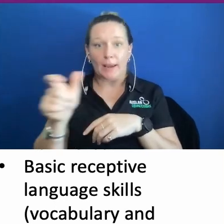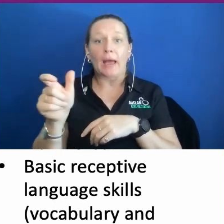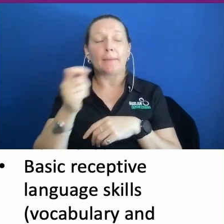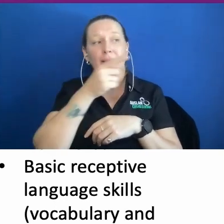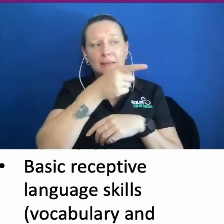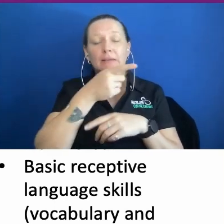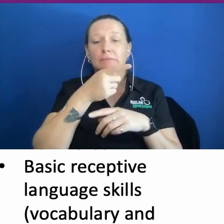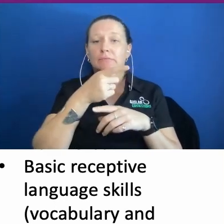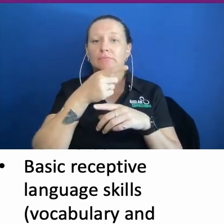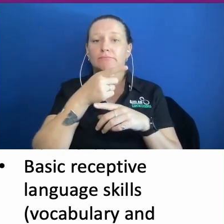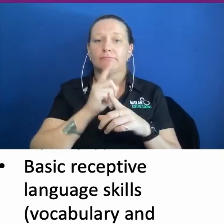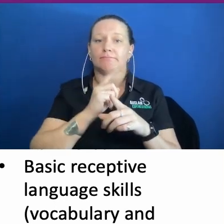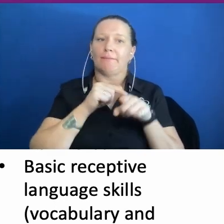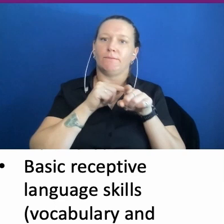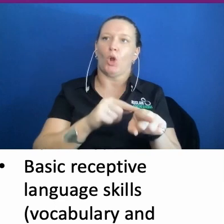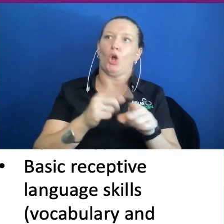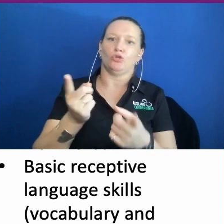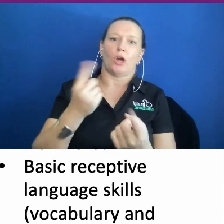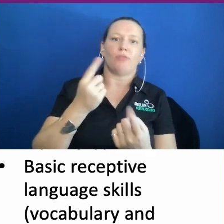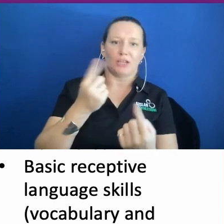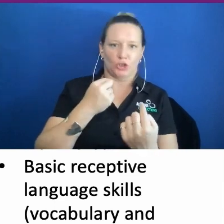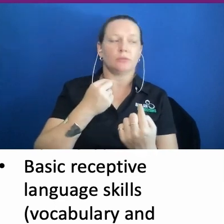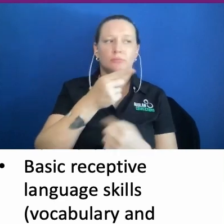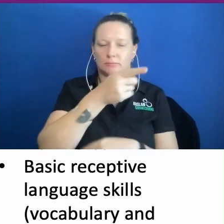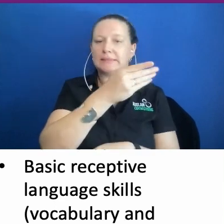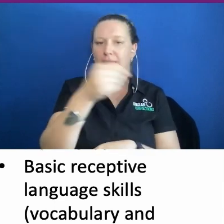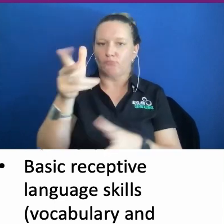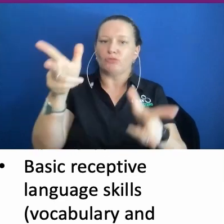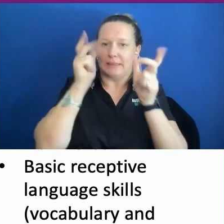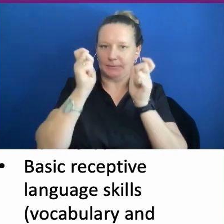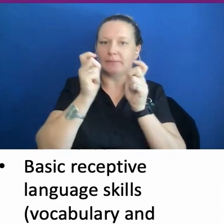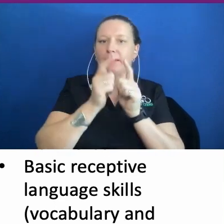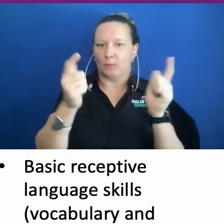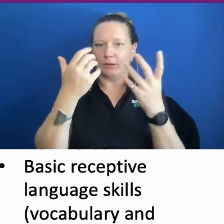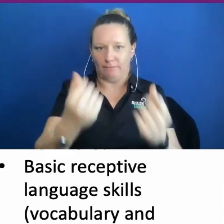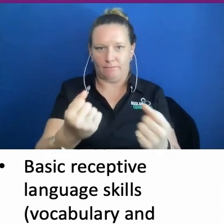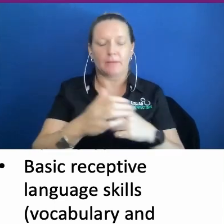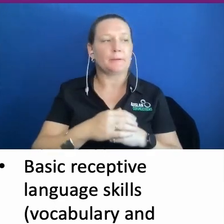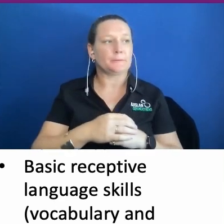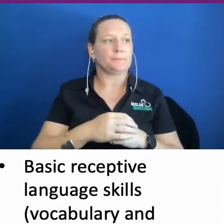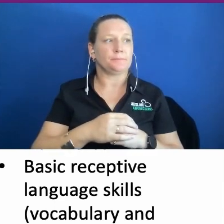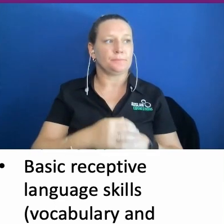was a common presentation of what KAT6A presented as in this group. Think where's the horse